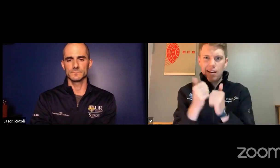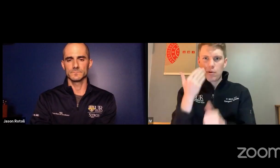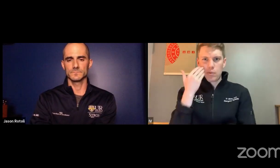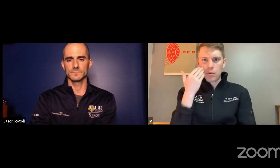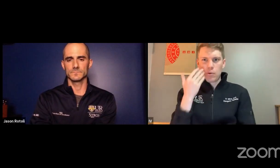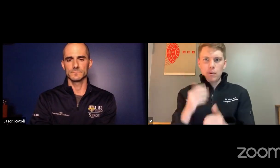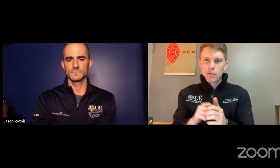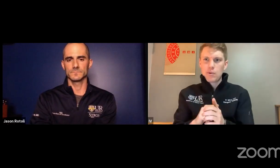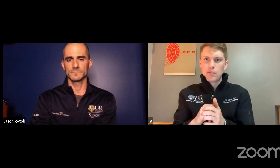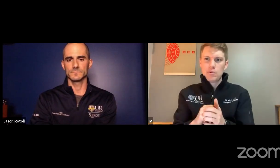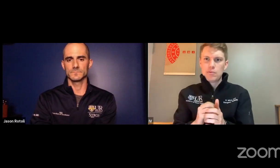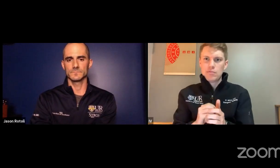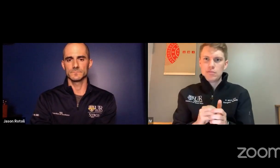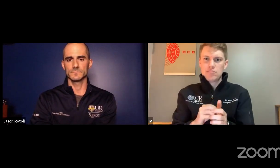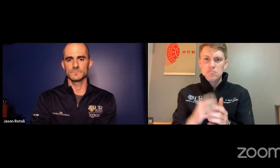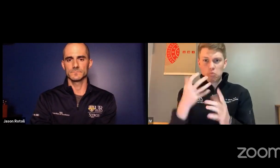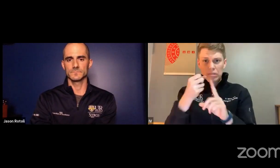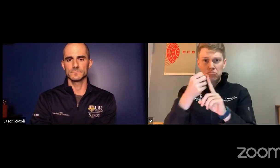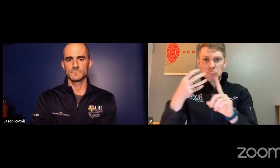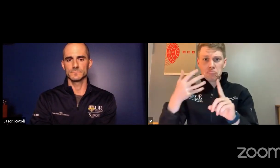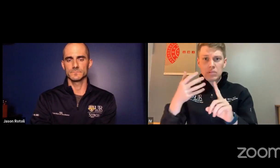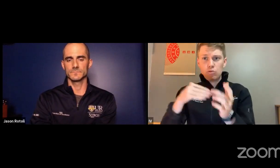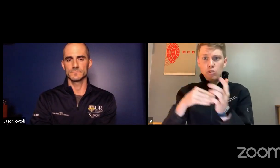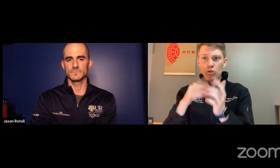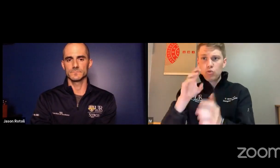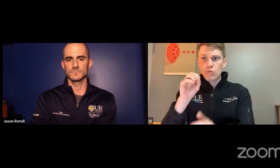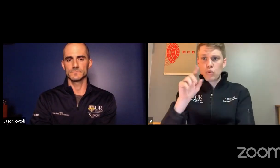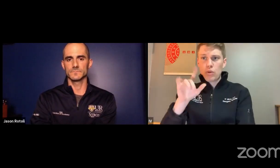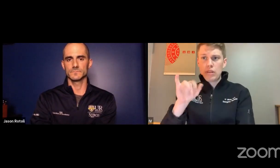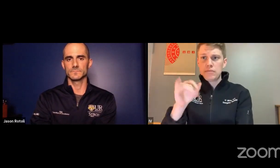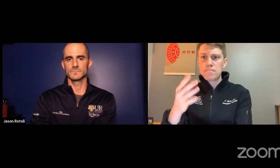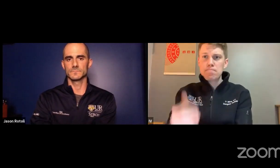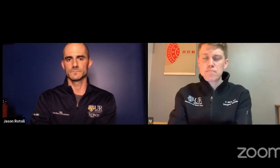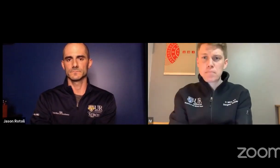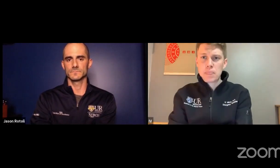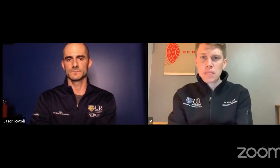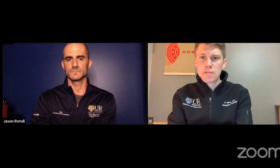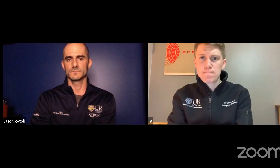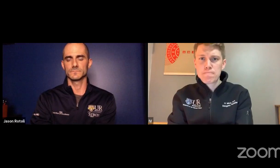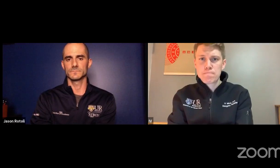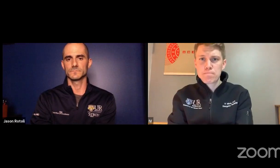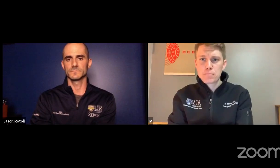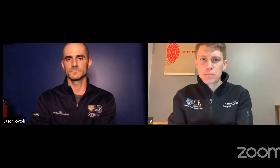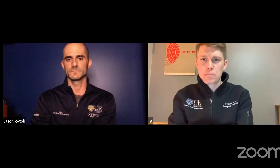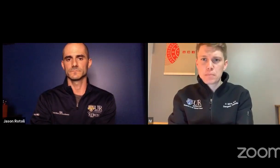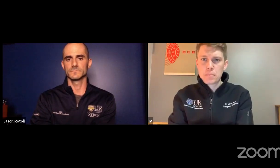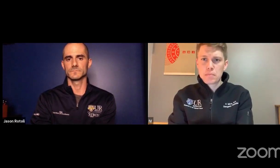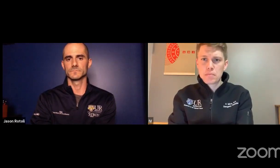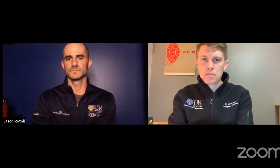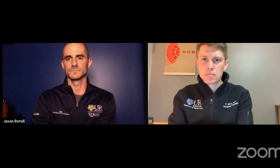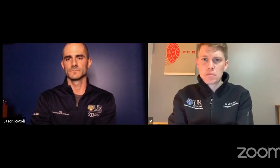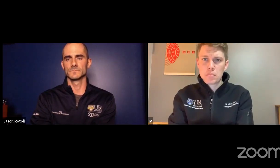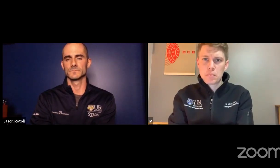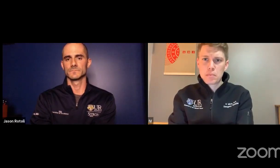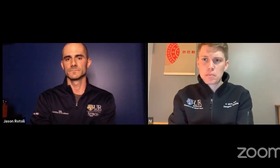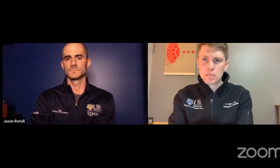Again, chest pain means go directly to the emergency room as opposed to urgent care or primary care physician.